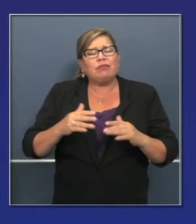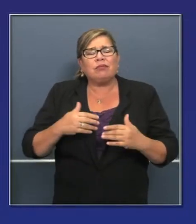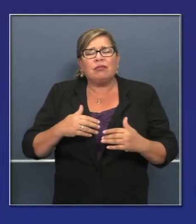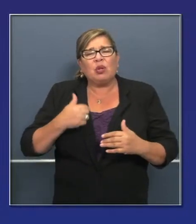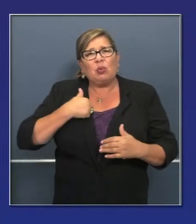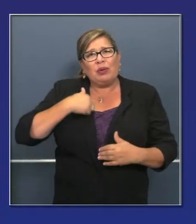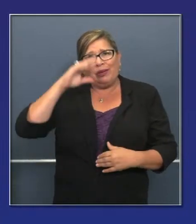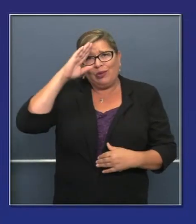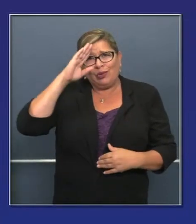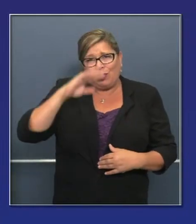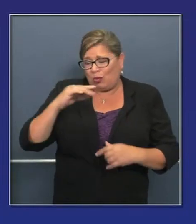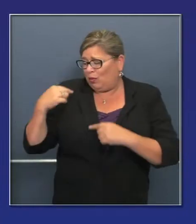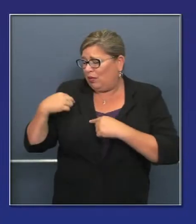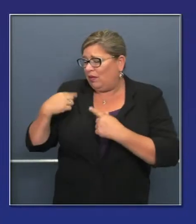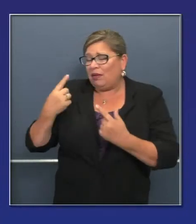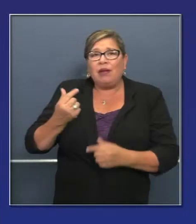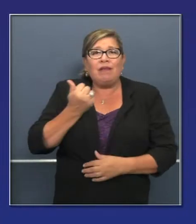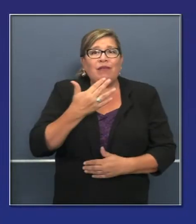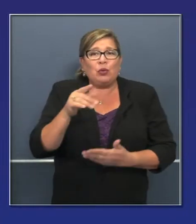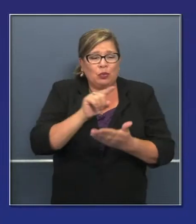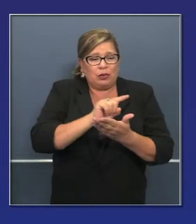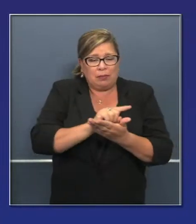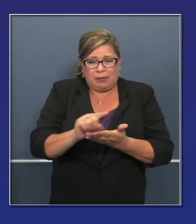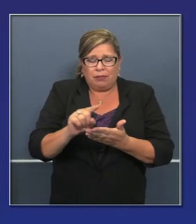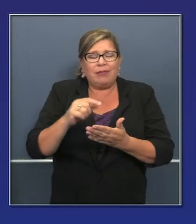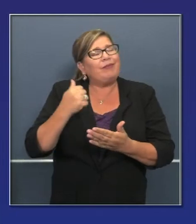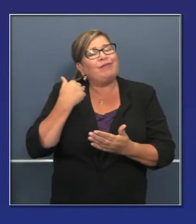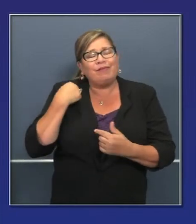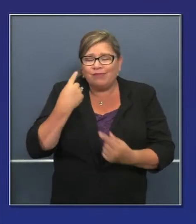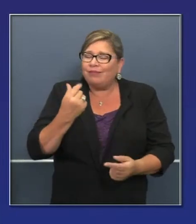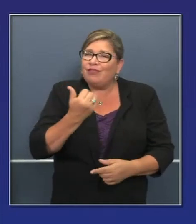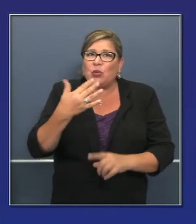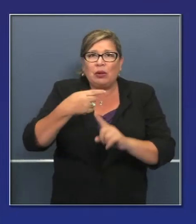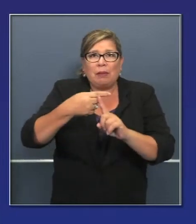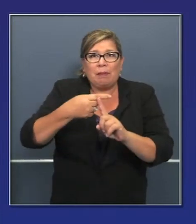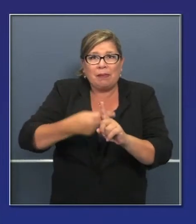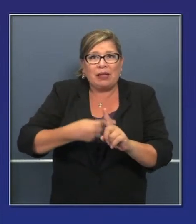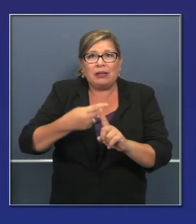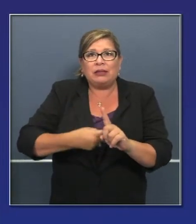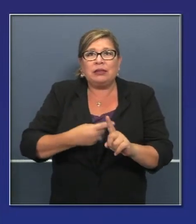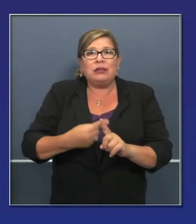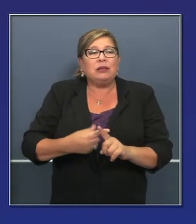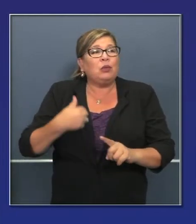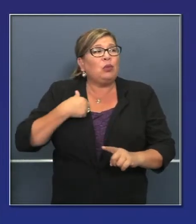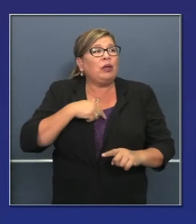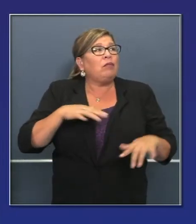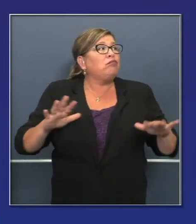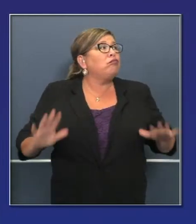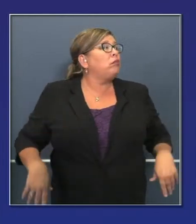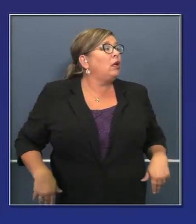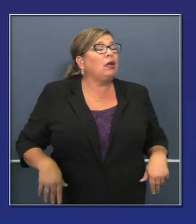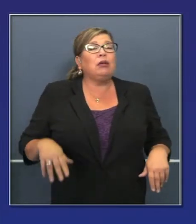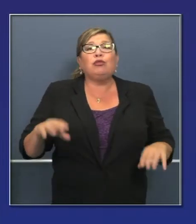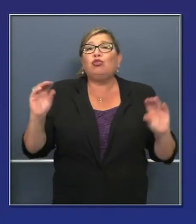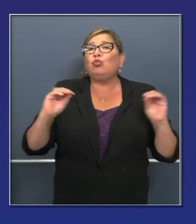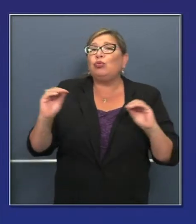months we have been preparing we have been sitting on our hands we haven't been describing ourselves